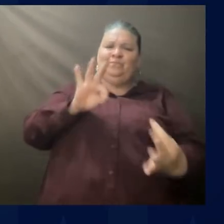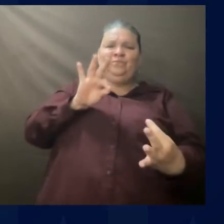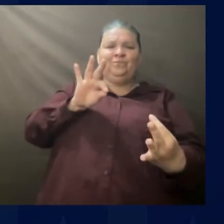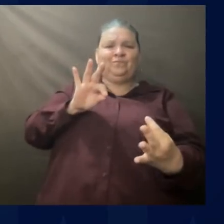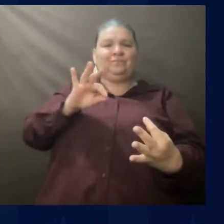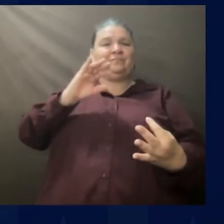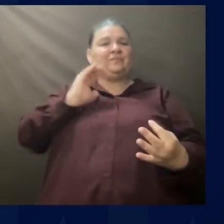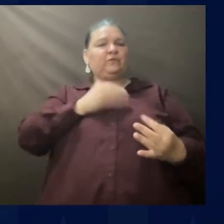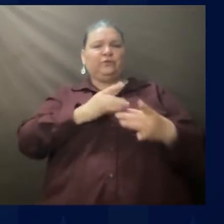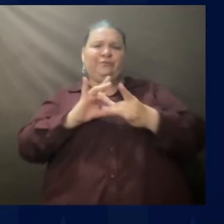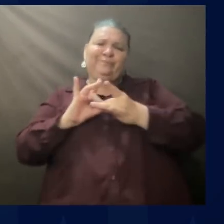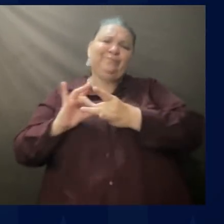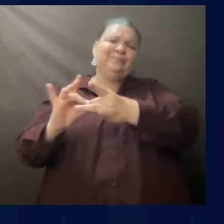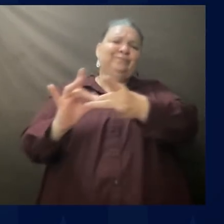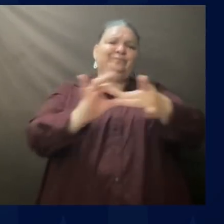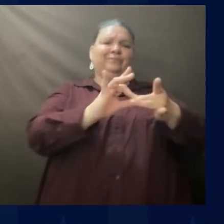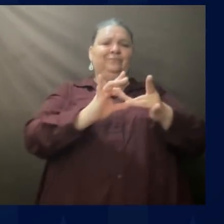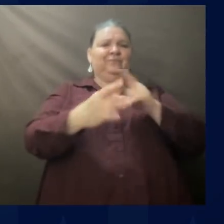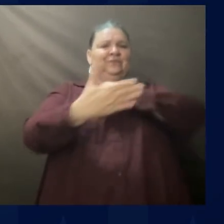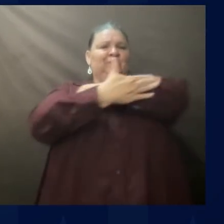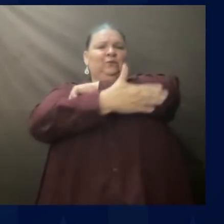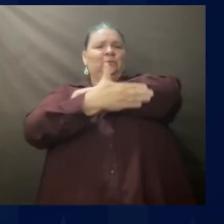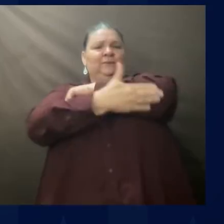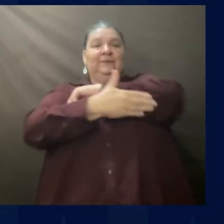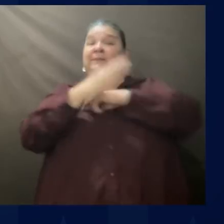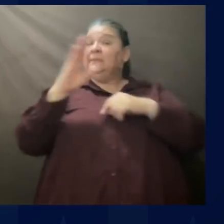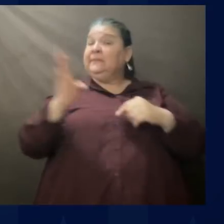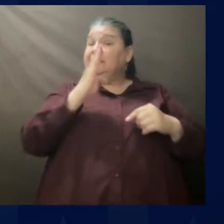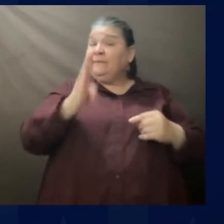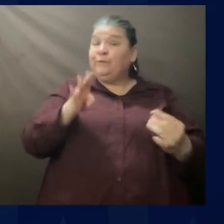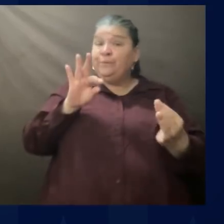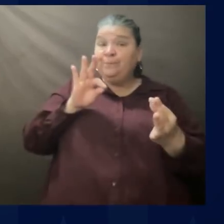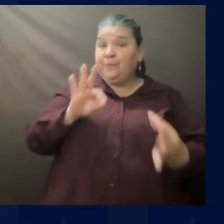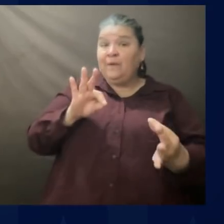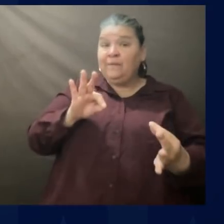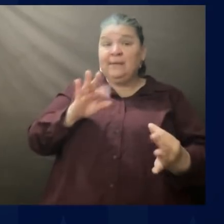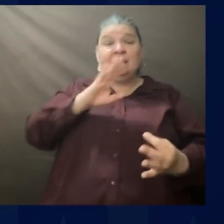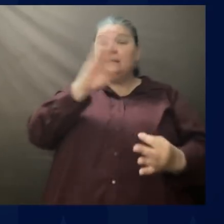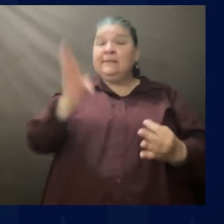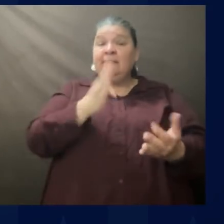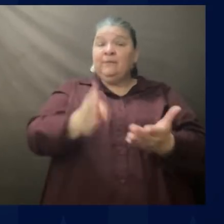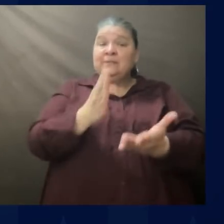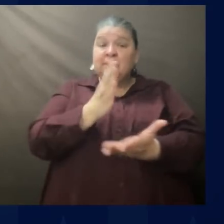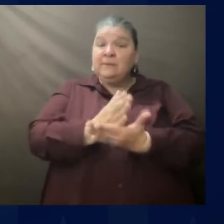of opening the doors wider of opportunity and prosperity and justice for people everywhere.